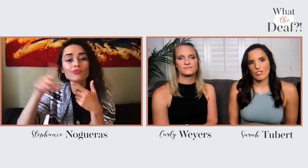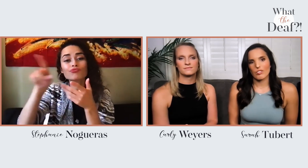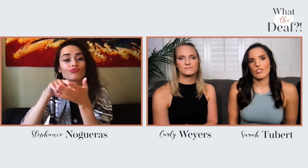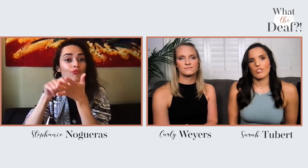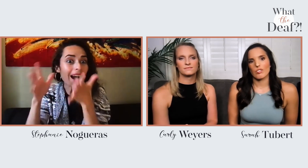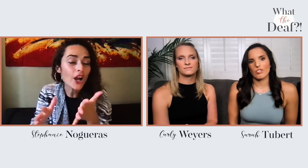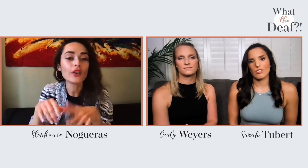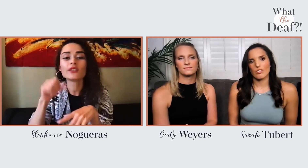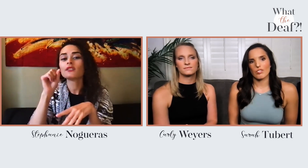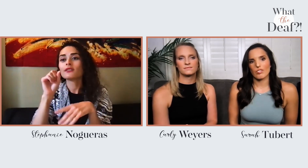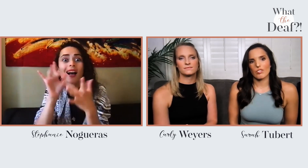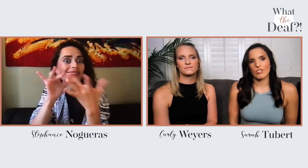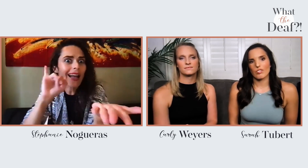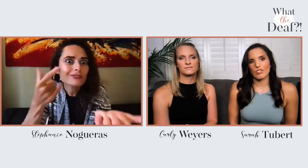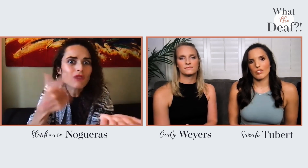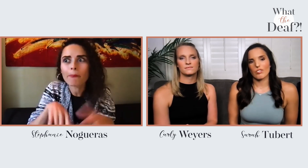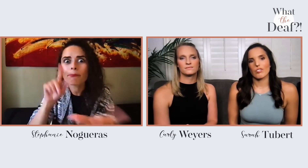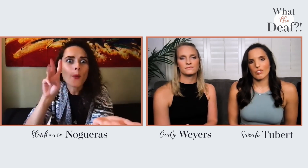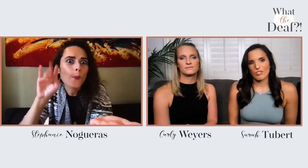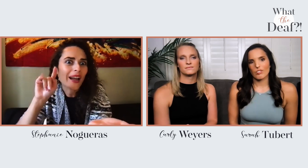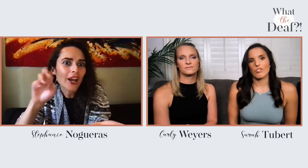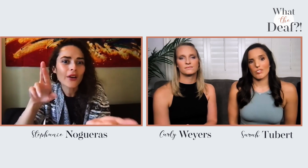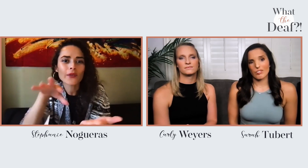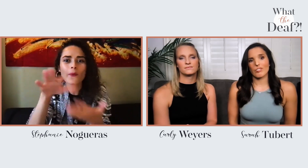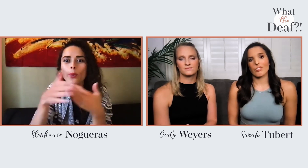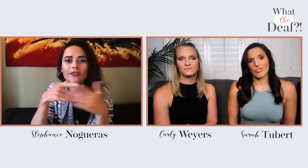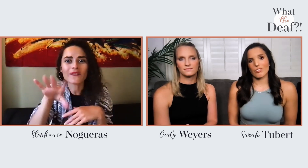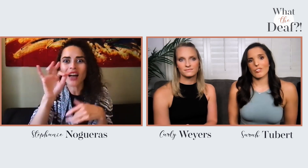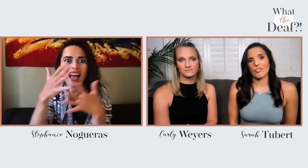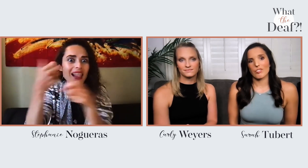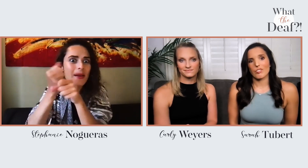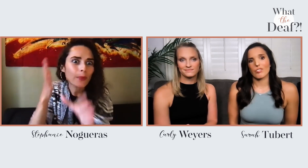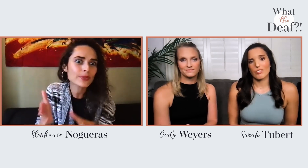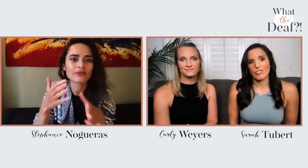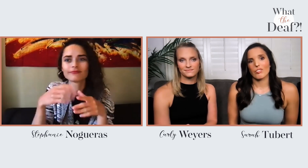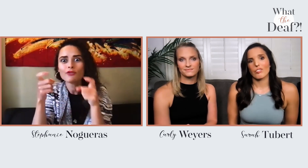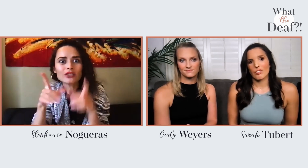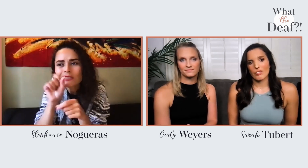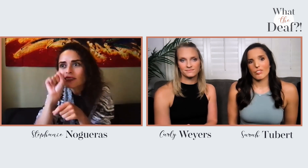Write those letters to those writers, right? Let them know who you are.